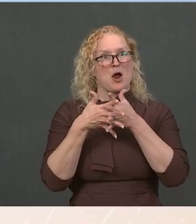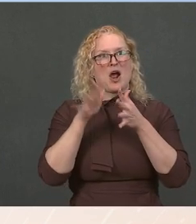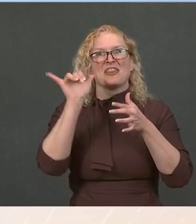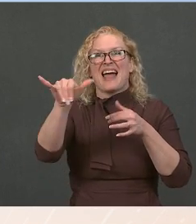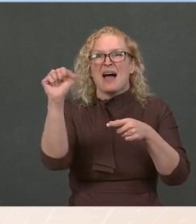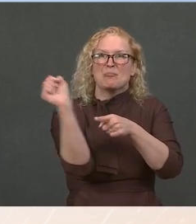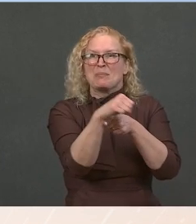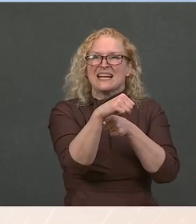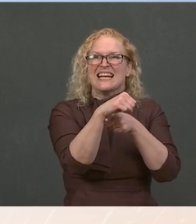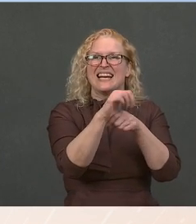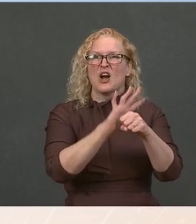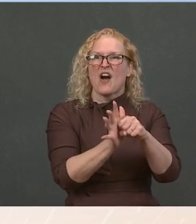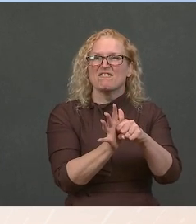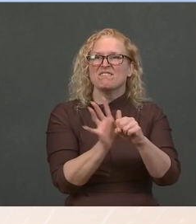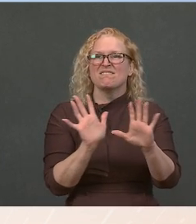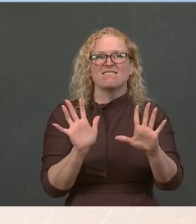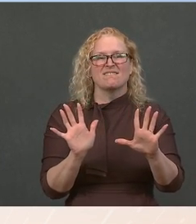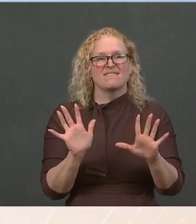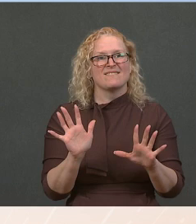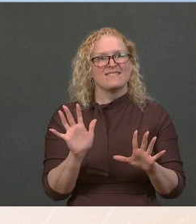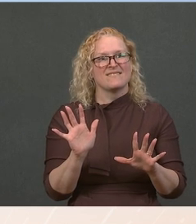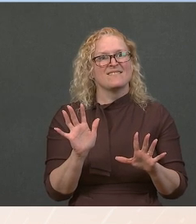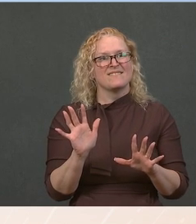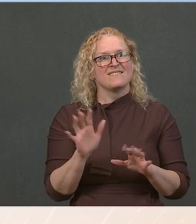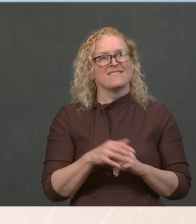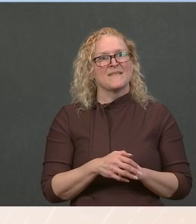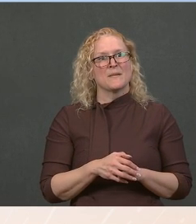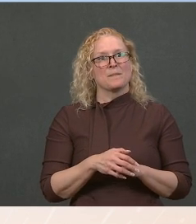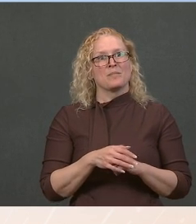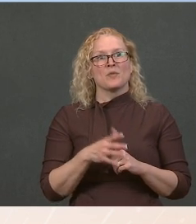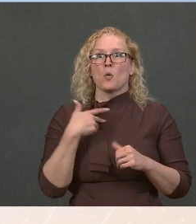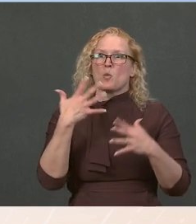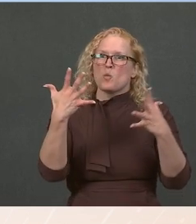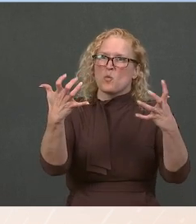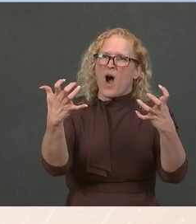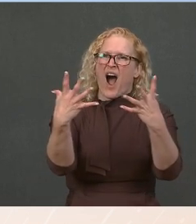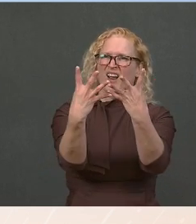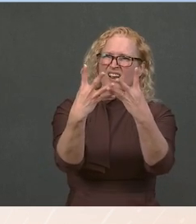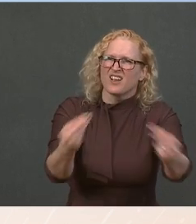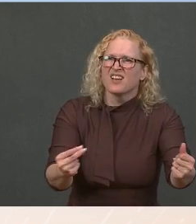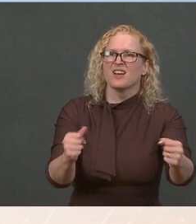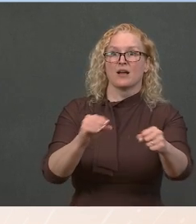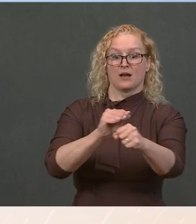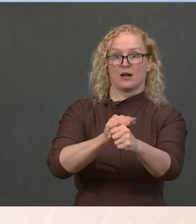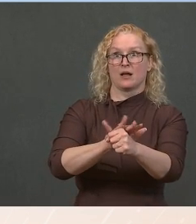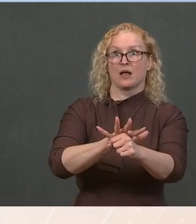to make sure that we put the pandemic behind us. And that's our message: Vaccination -- vaccine requirements work.